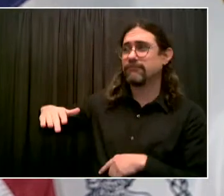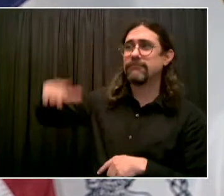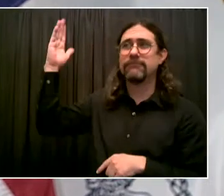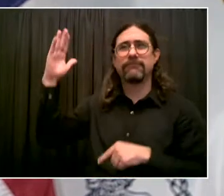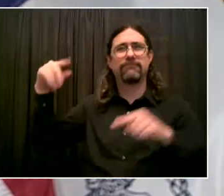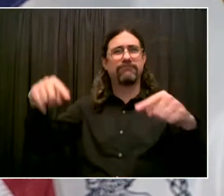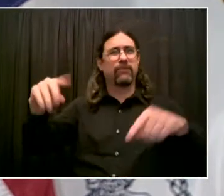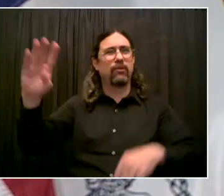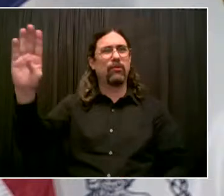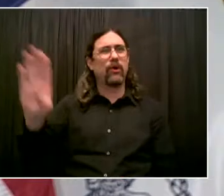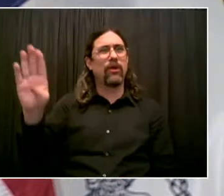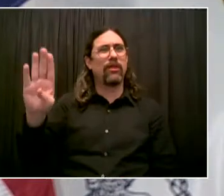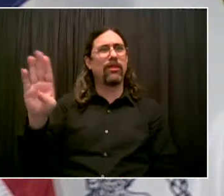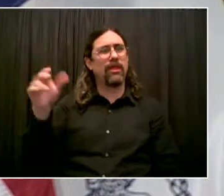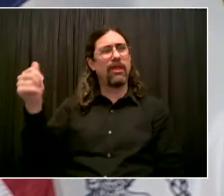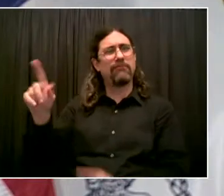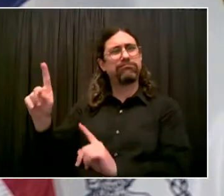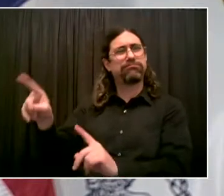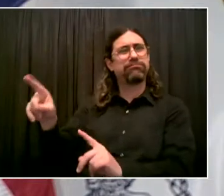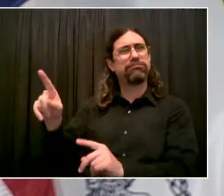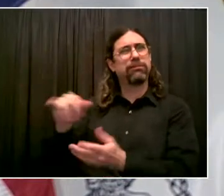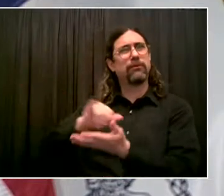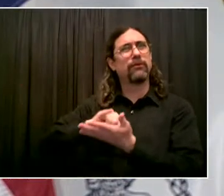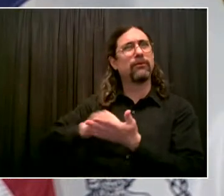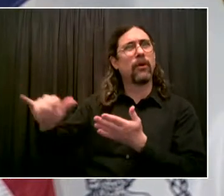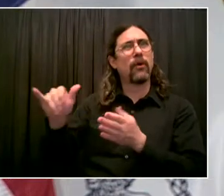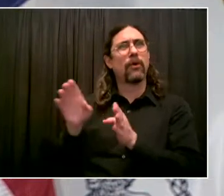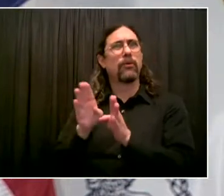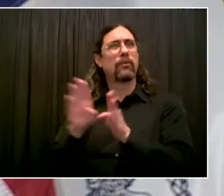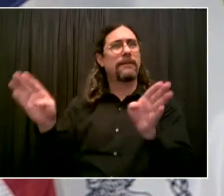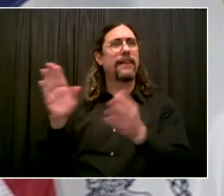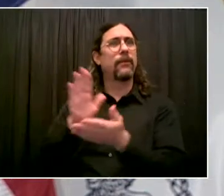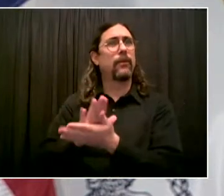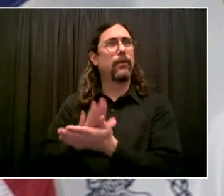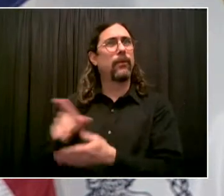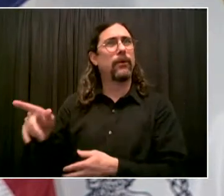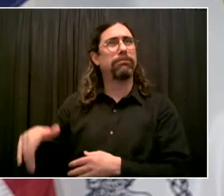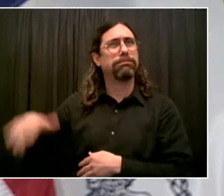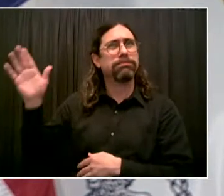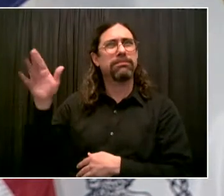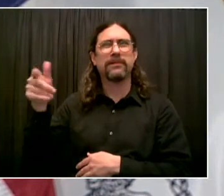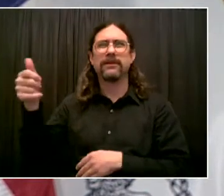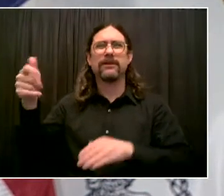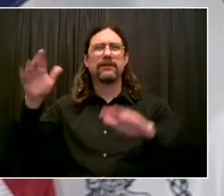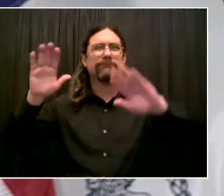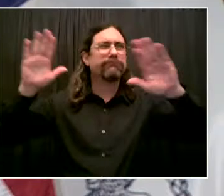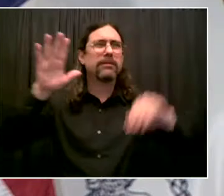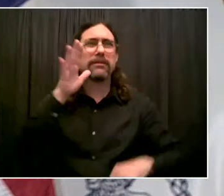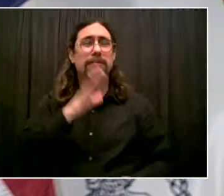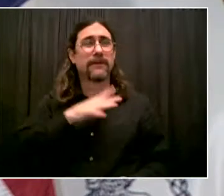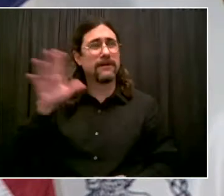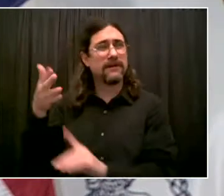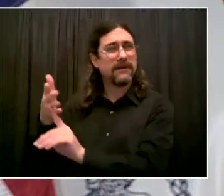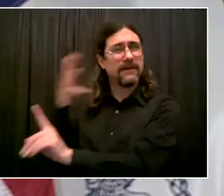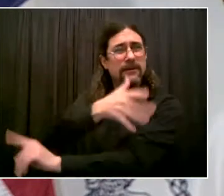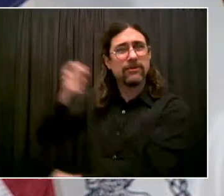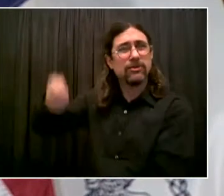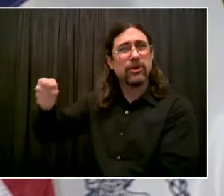CELEBRATING RUTH BADER GINSBURG.